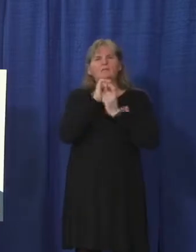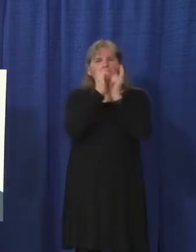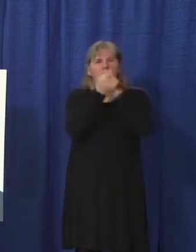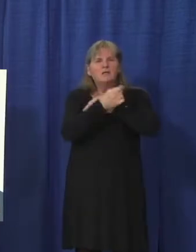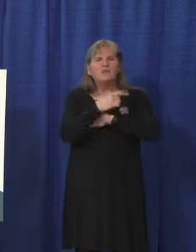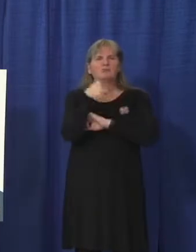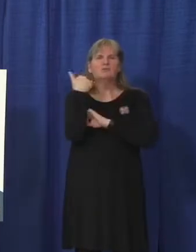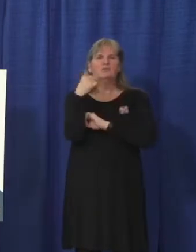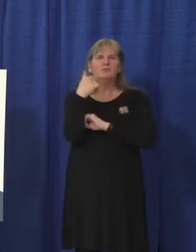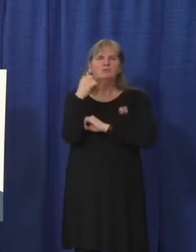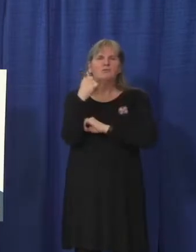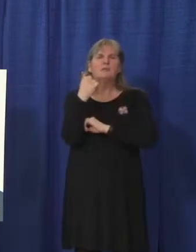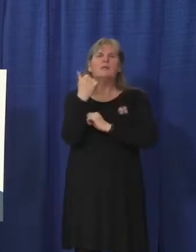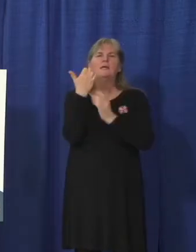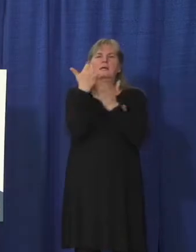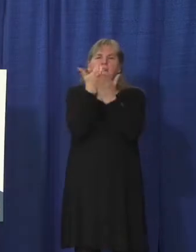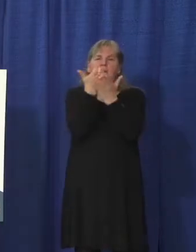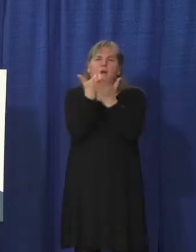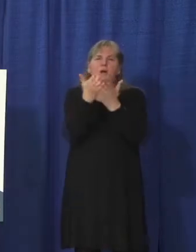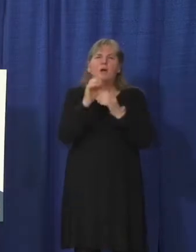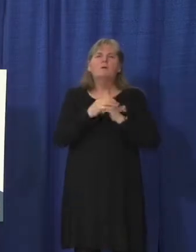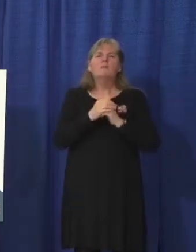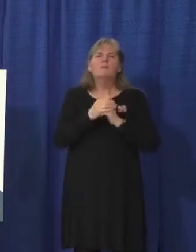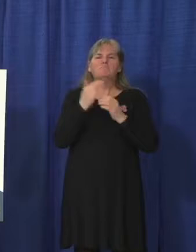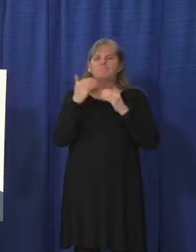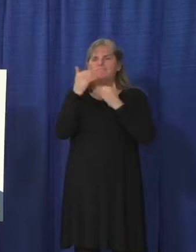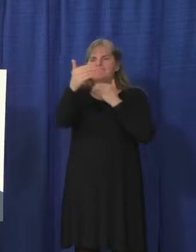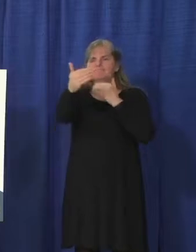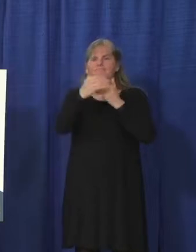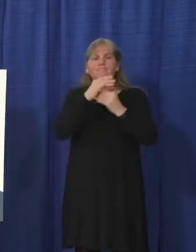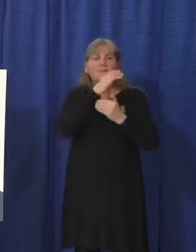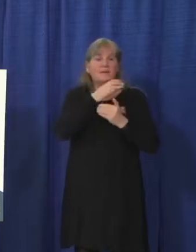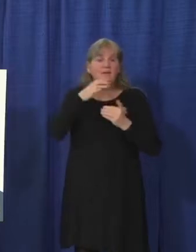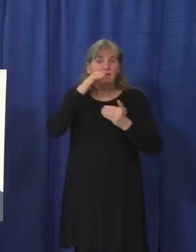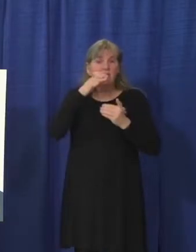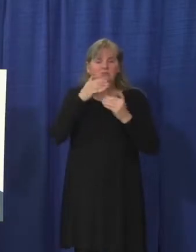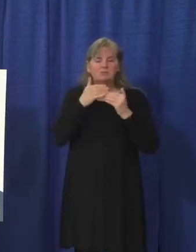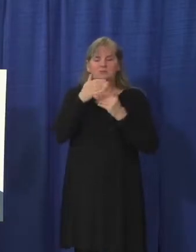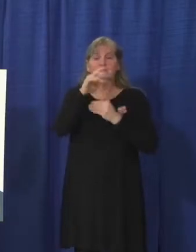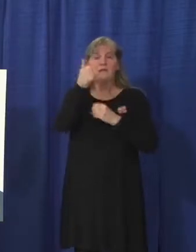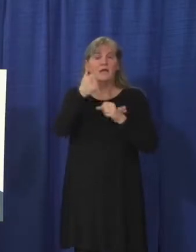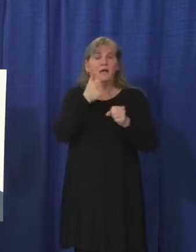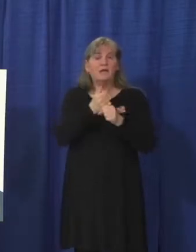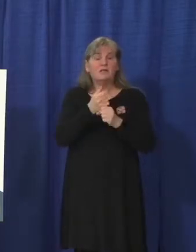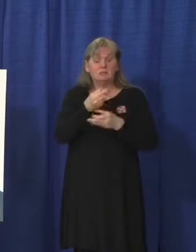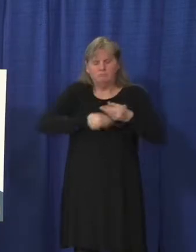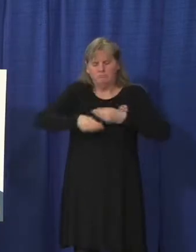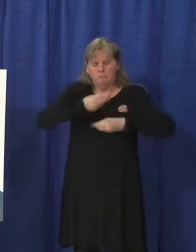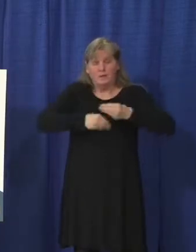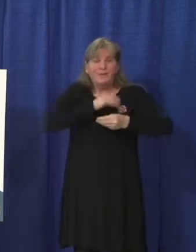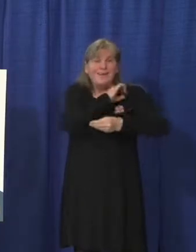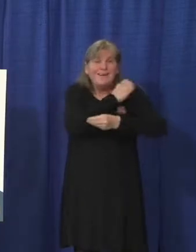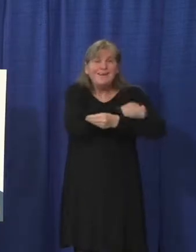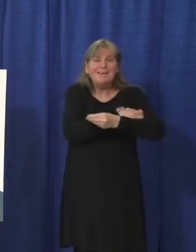agriculture, around the next ten years of renewable energy here at Yukon energy and of course as